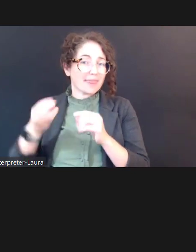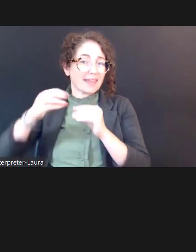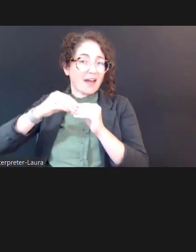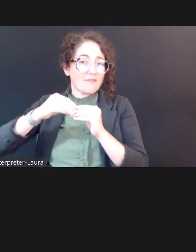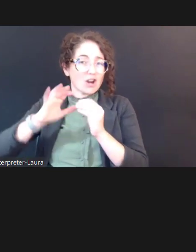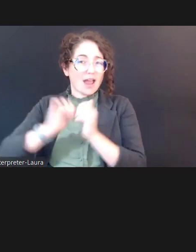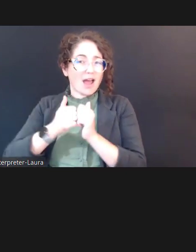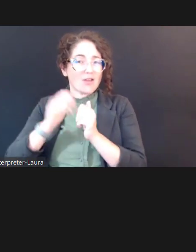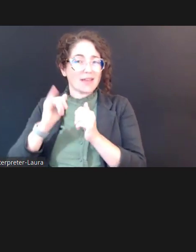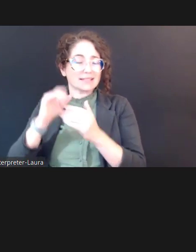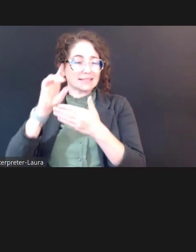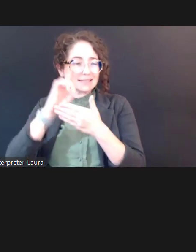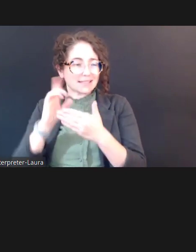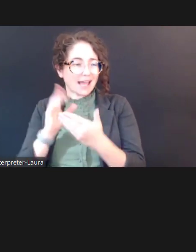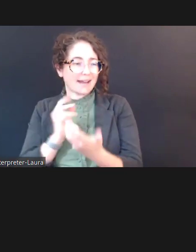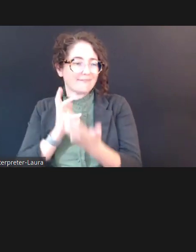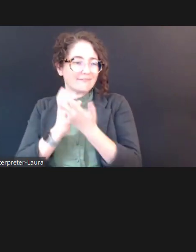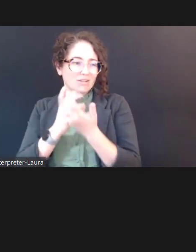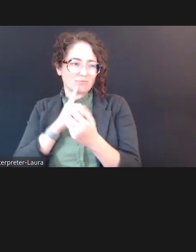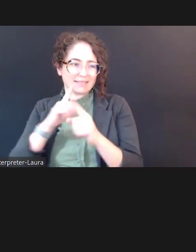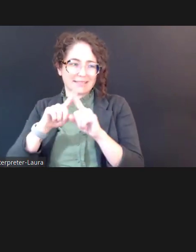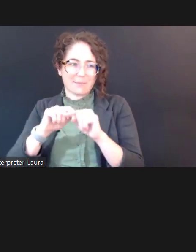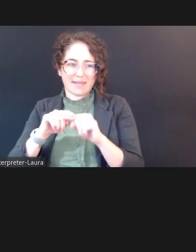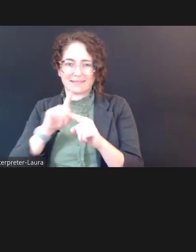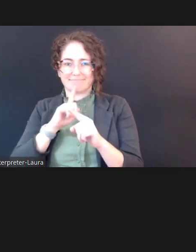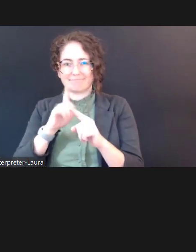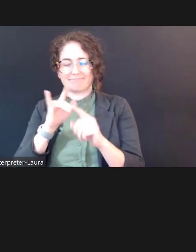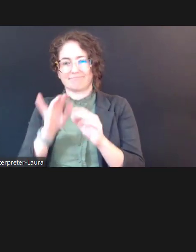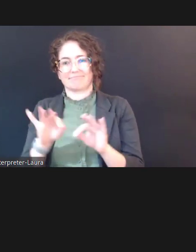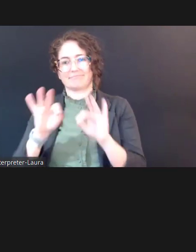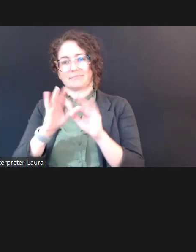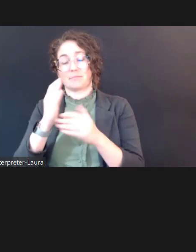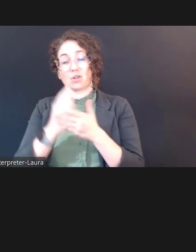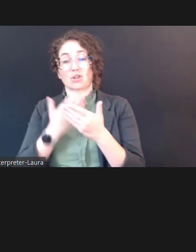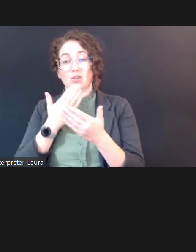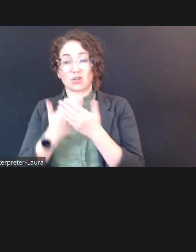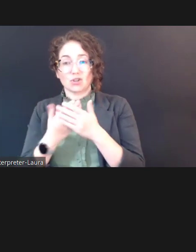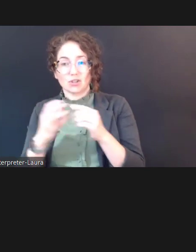Good probe fit is a key to OAE screening, so there are just some